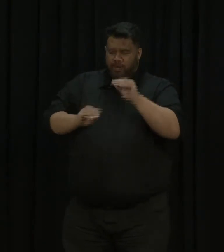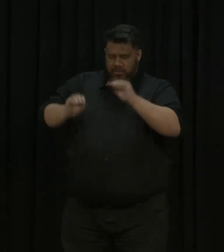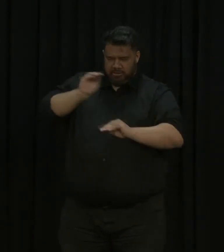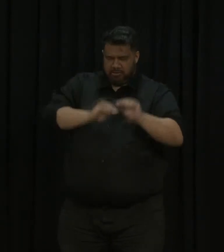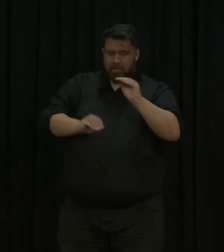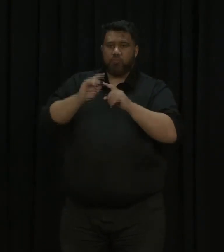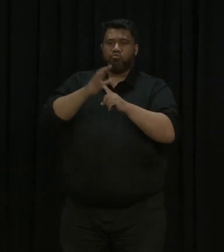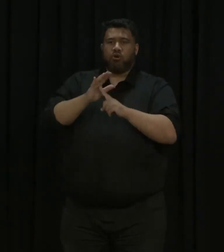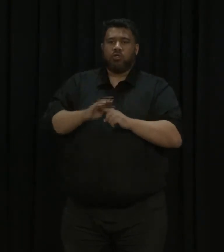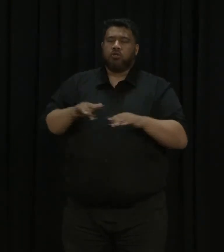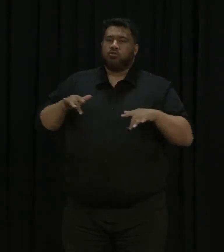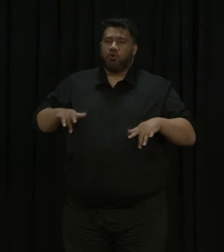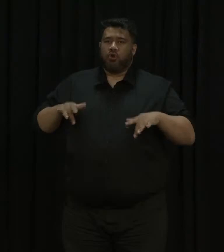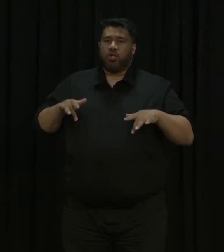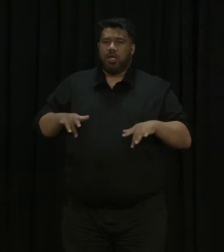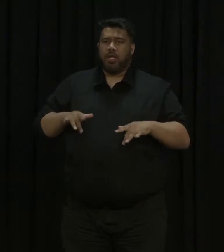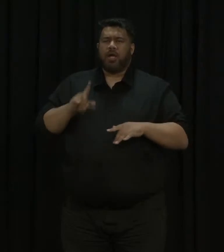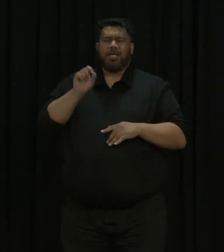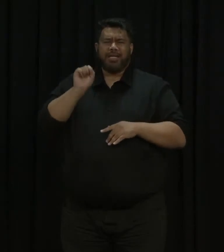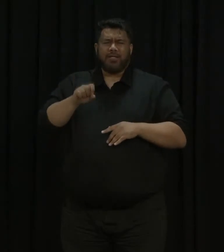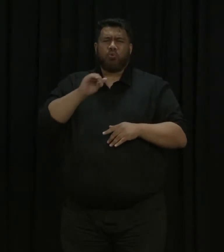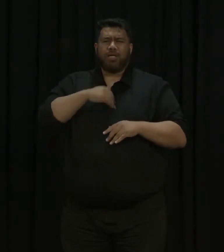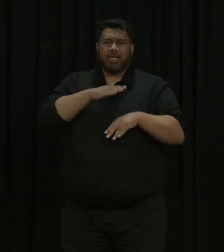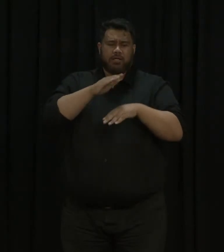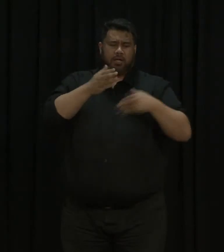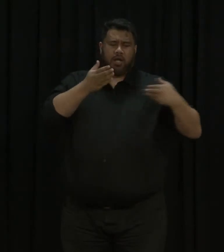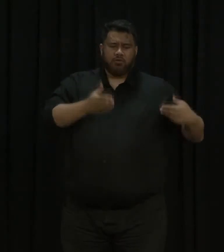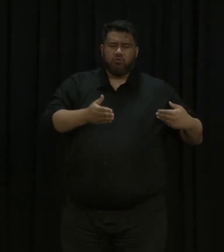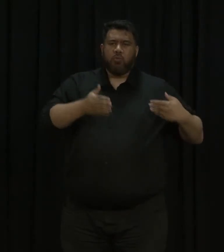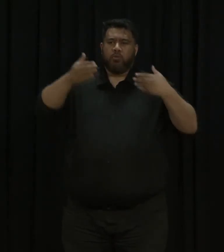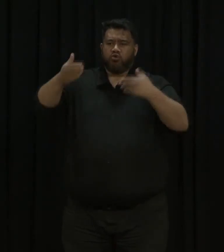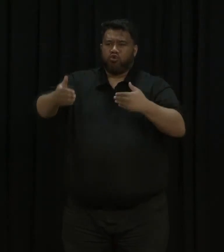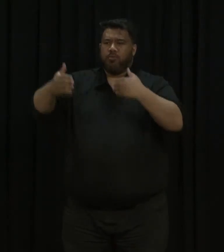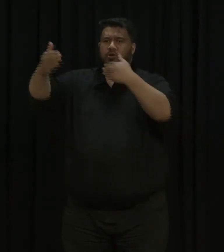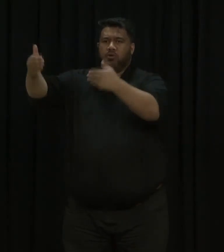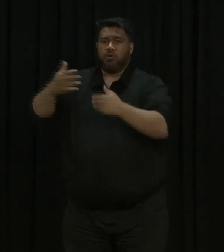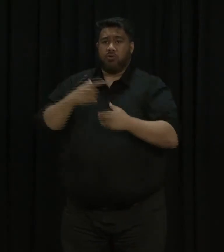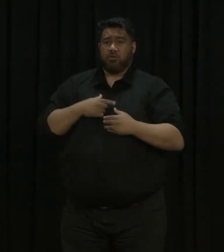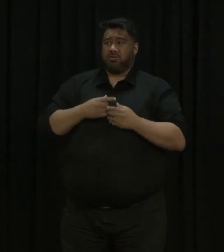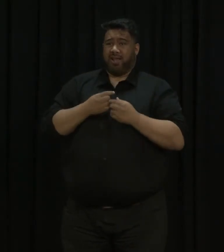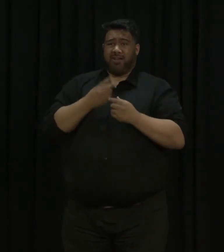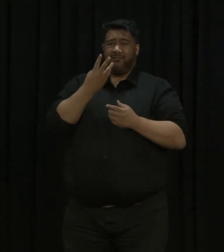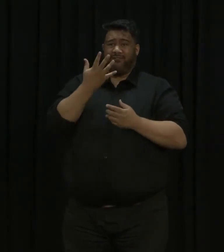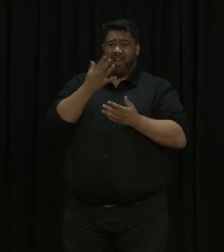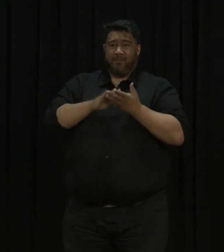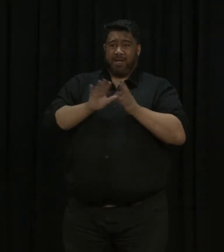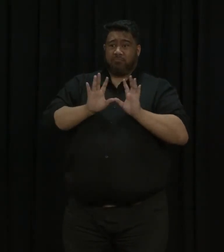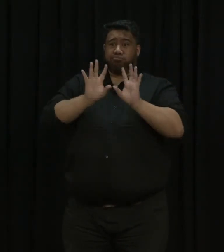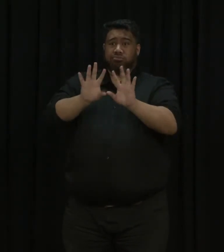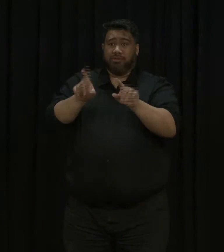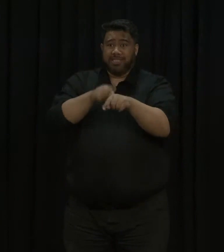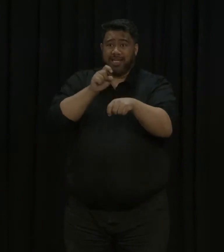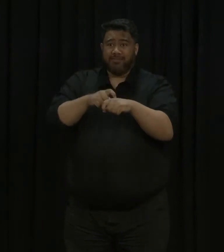the booster rely?